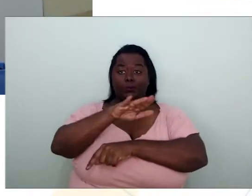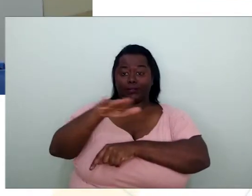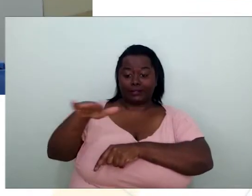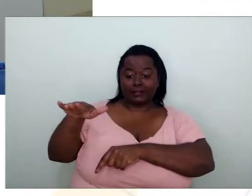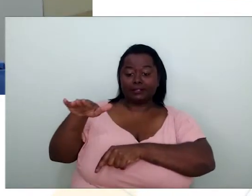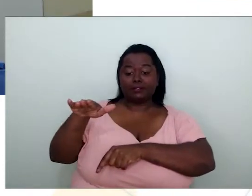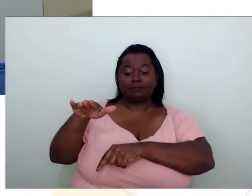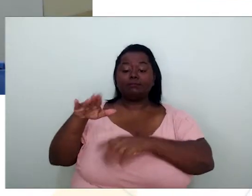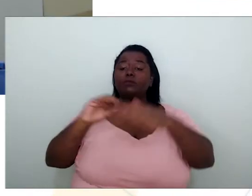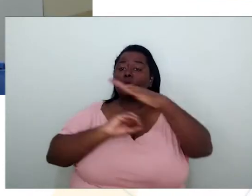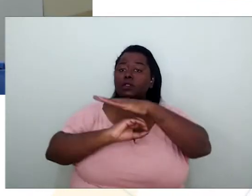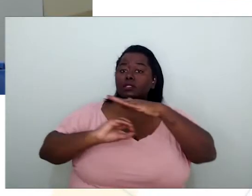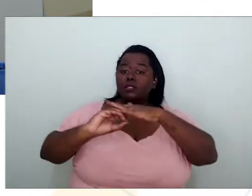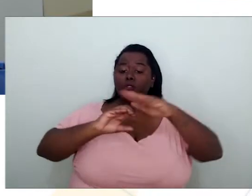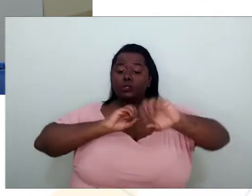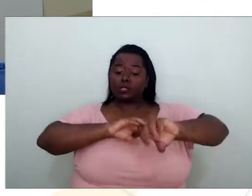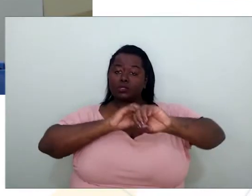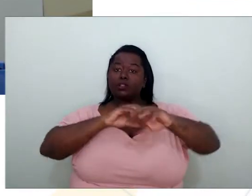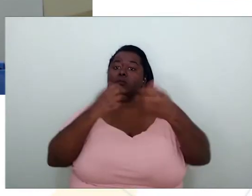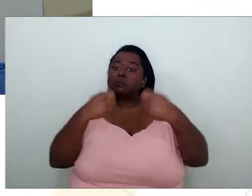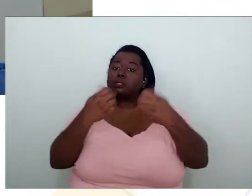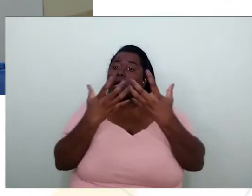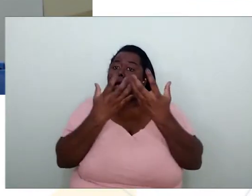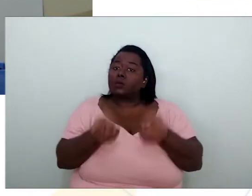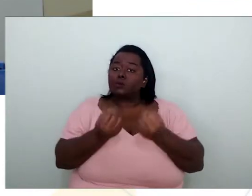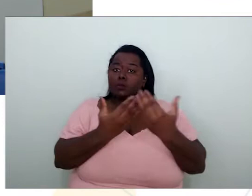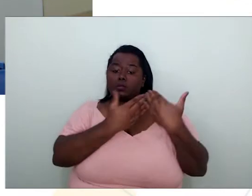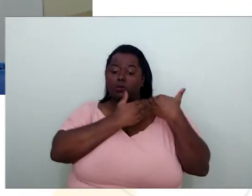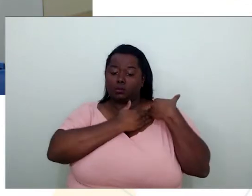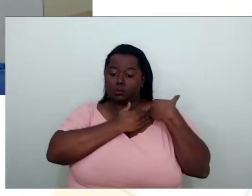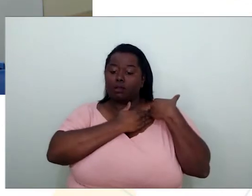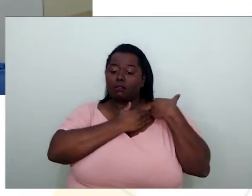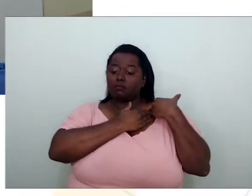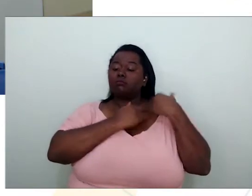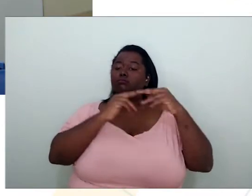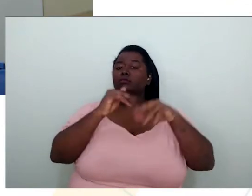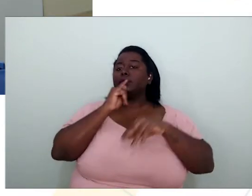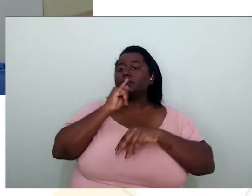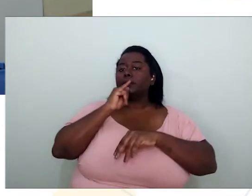organization assumes a responsibility this is why organizations like USP